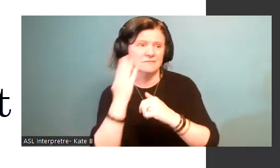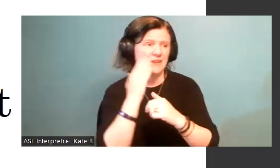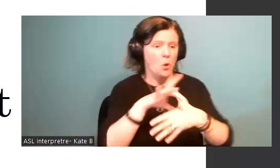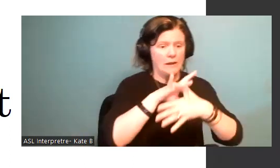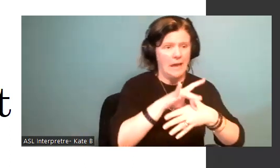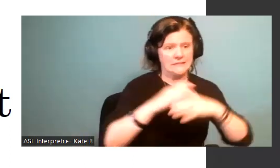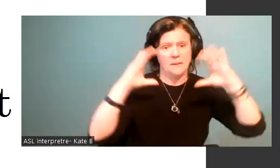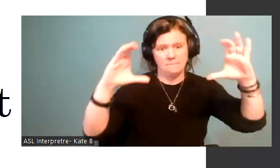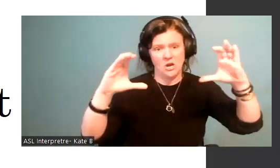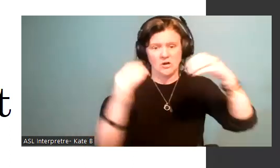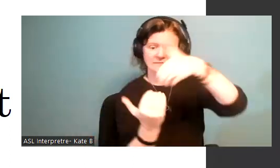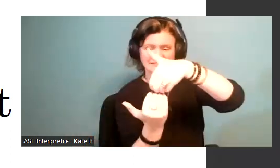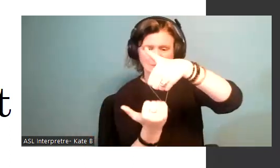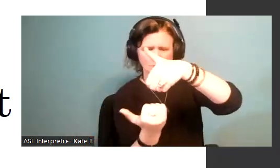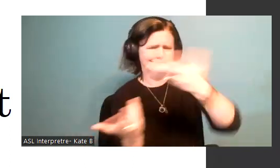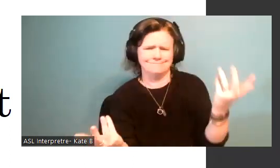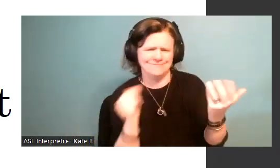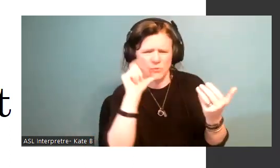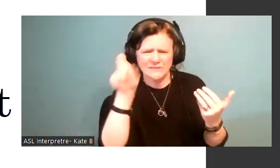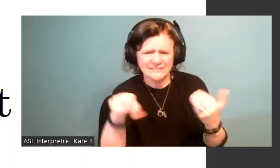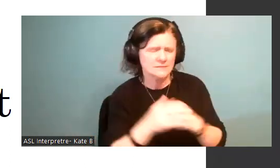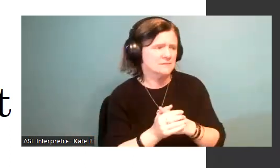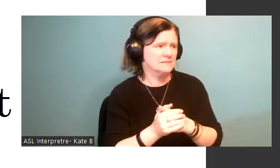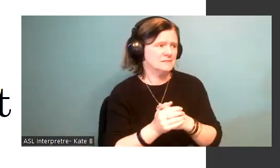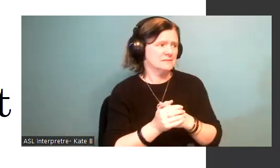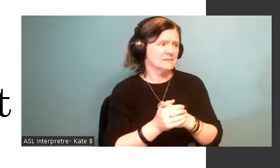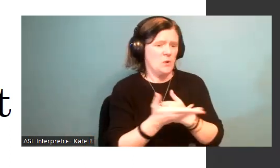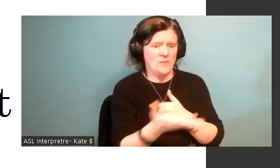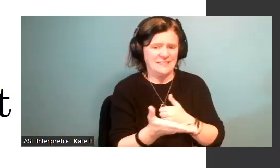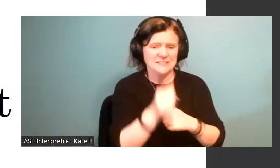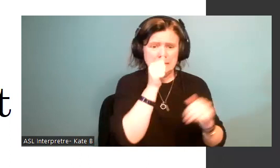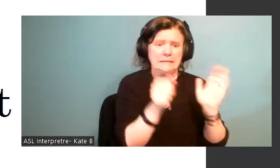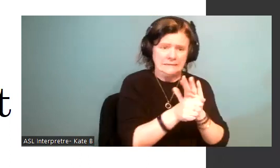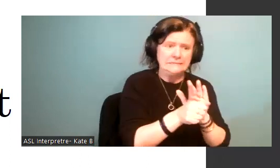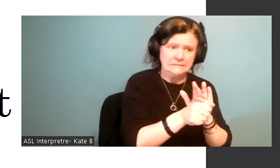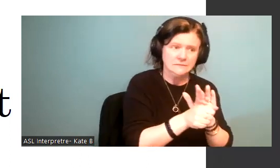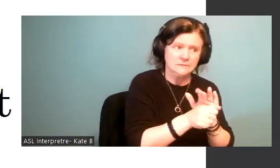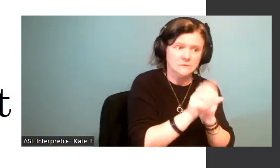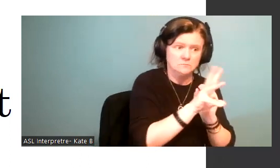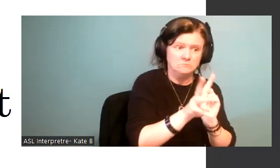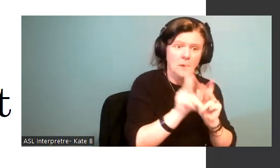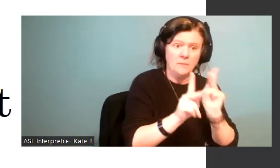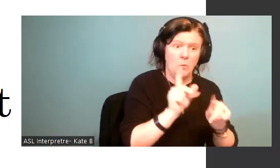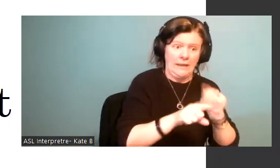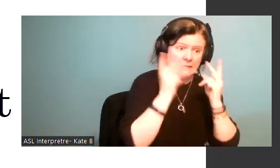content, things that aren't going to be helpful